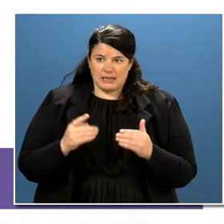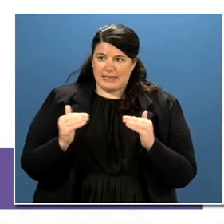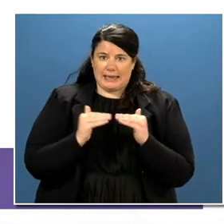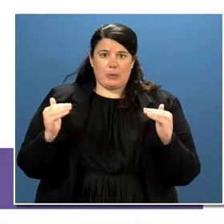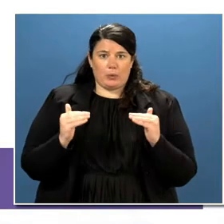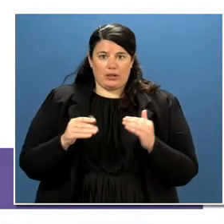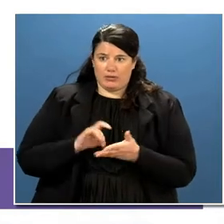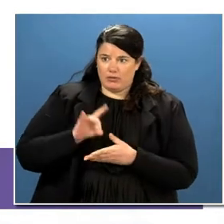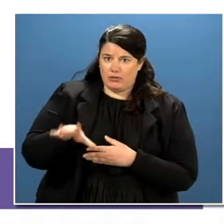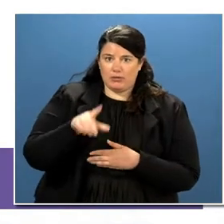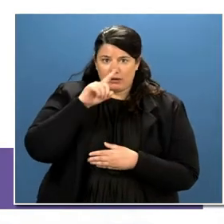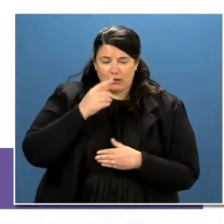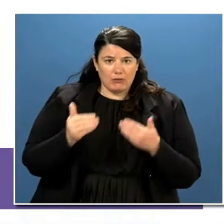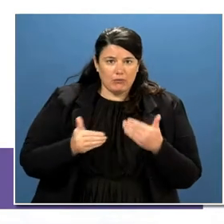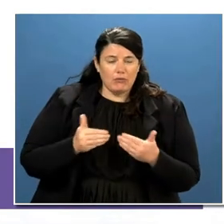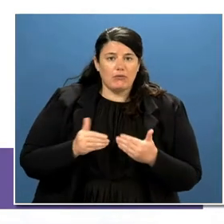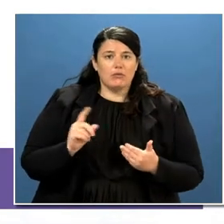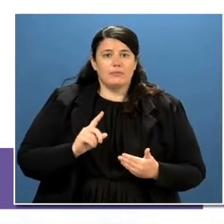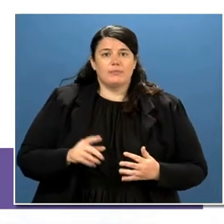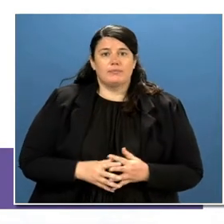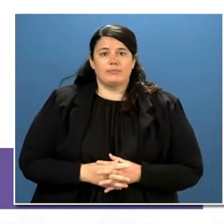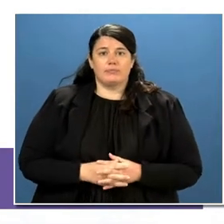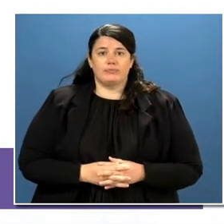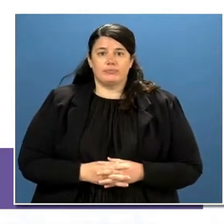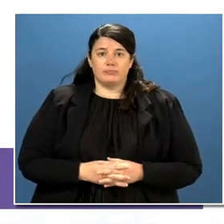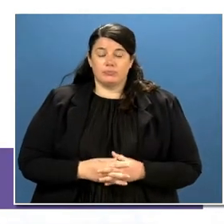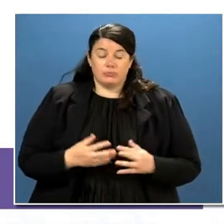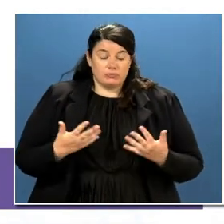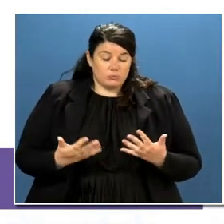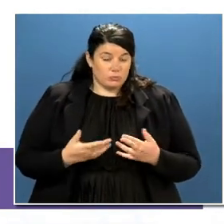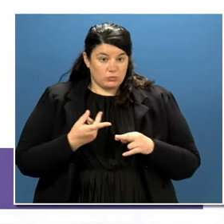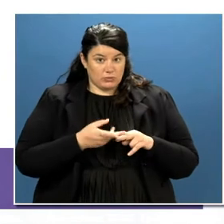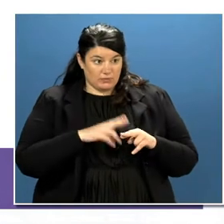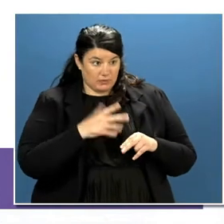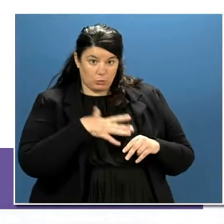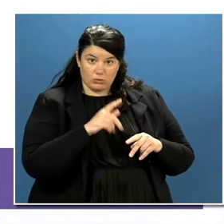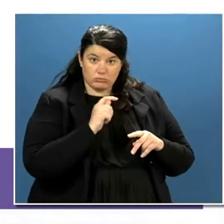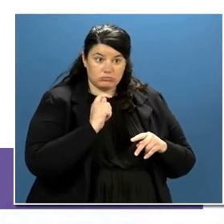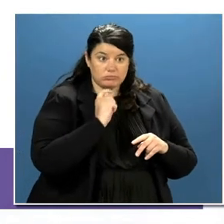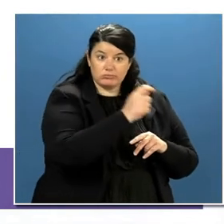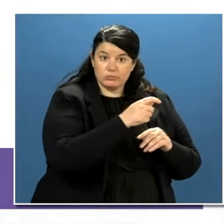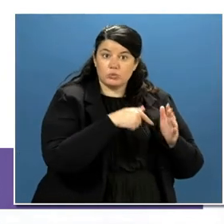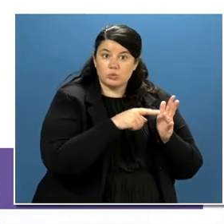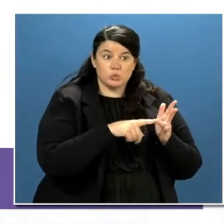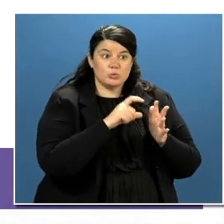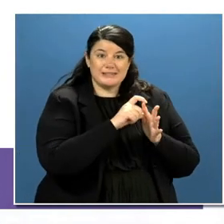Well, they can participate in the process because to bring an action to the Australian Human Rights Commission, it is a cost-free jurisdiction.